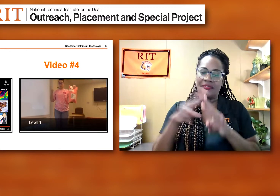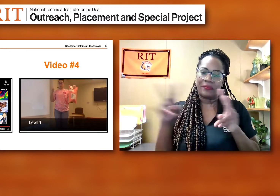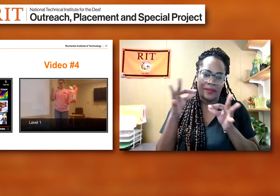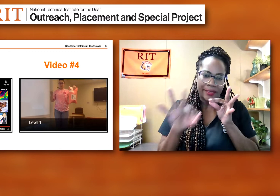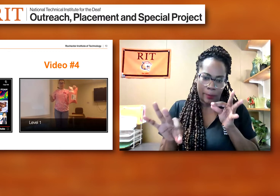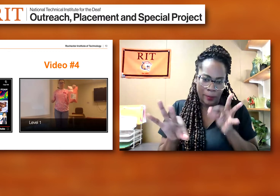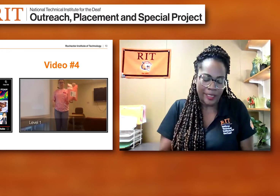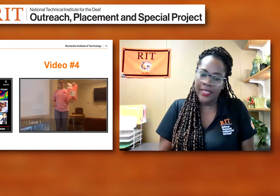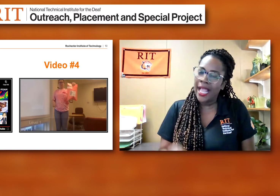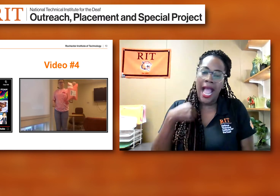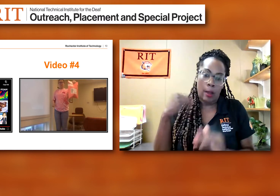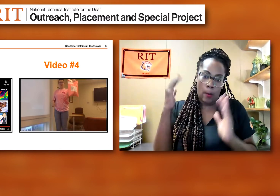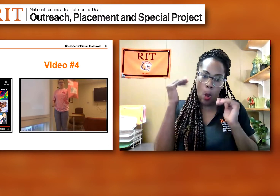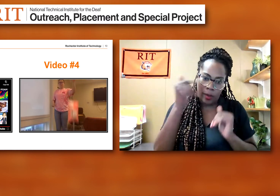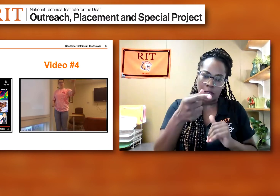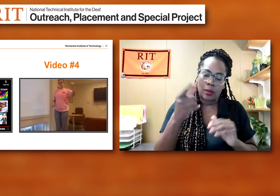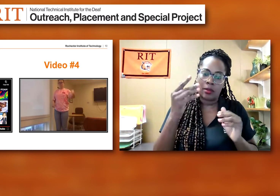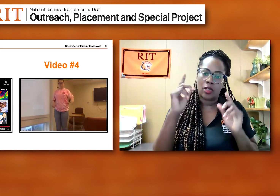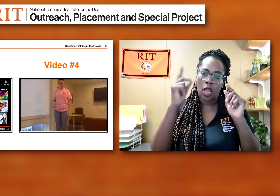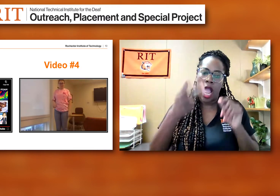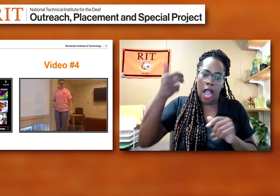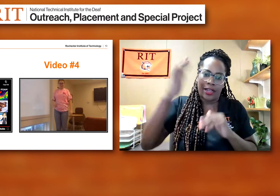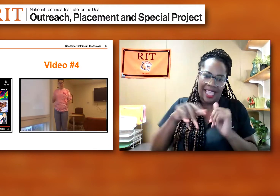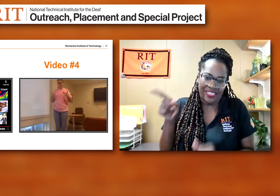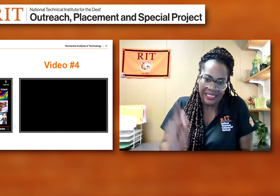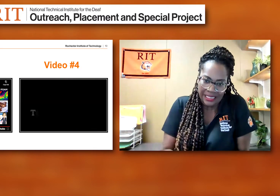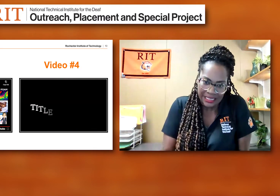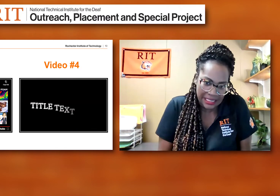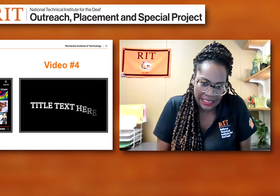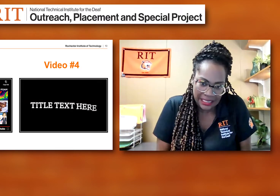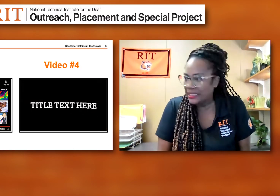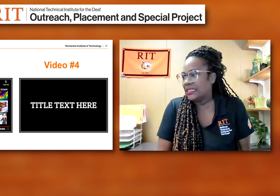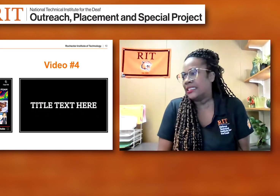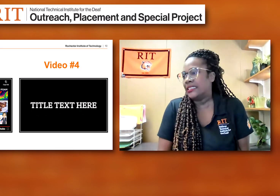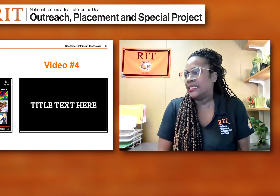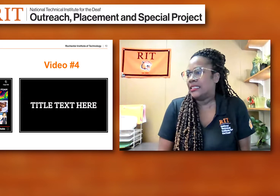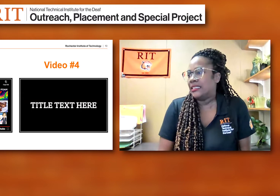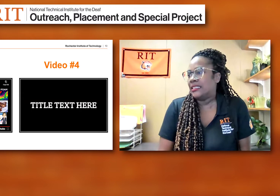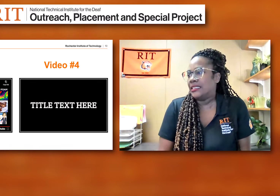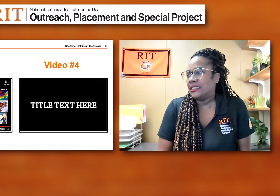Here's my first attempt from a chair. Roxann says, "This is very simple.